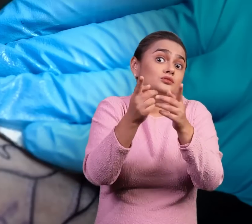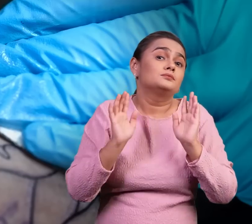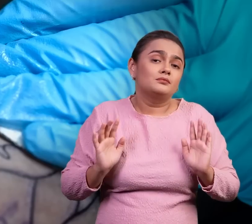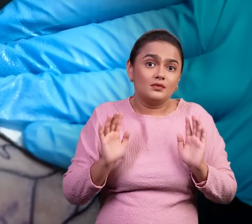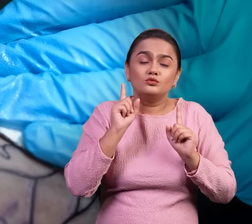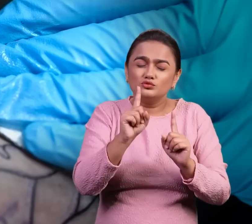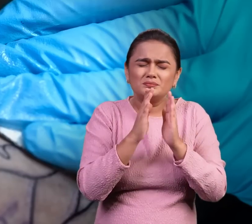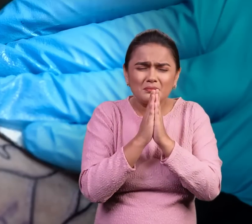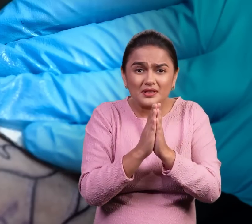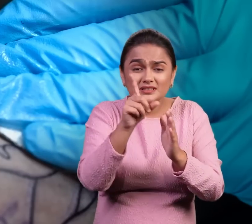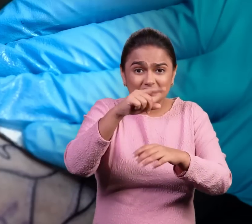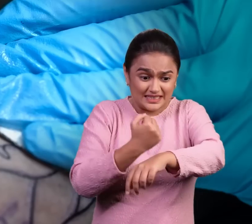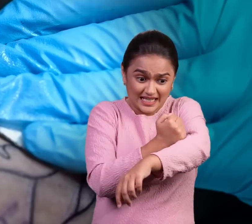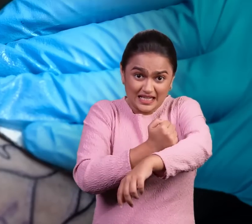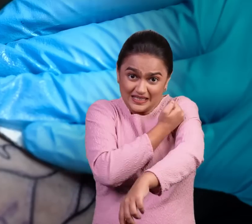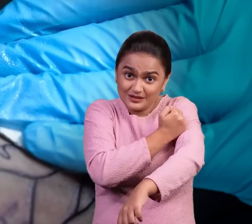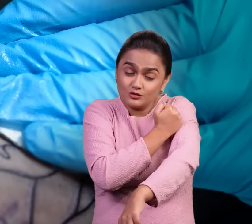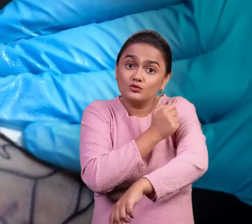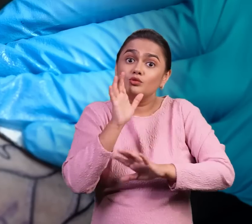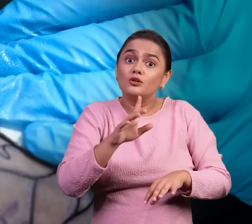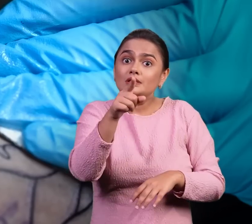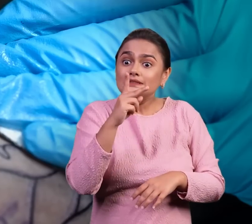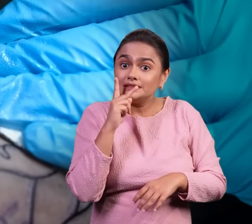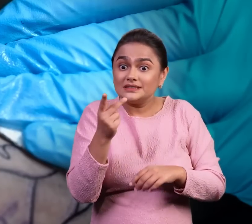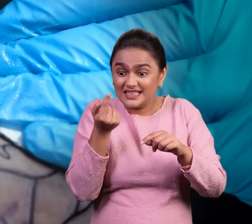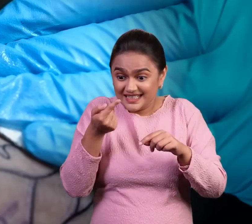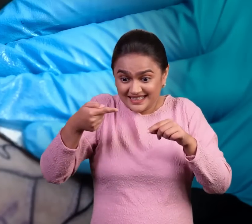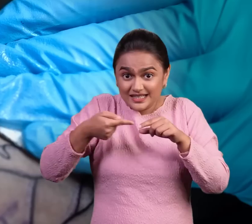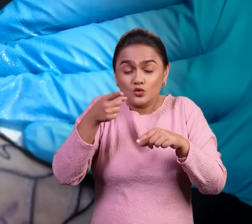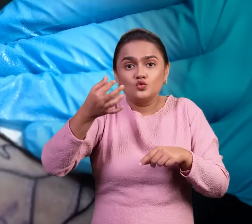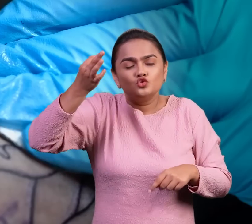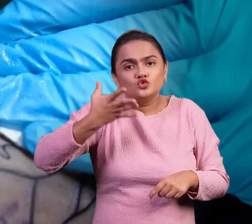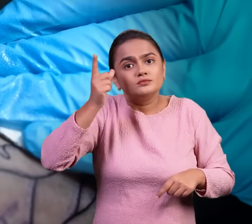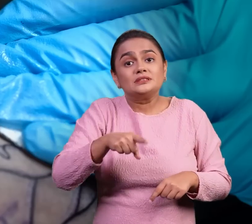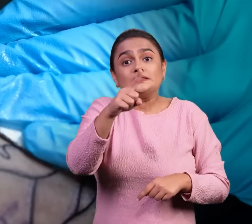So, when getting a tattoo, make sure a new needle is used.